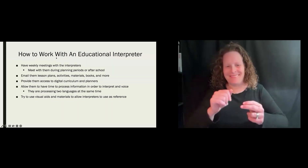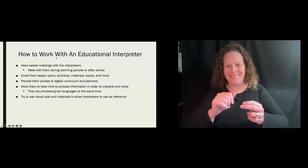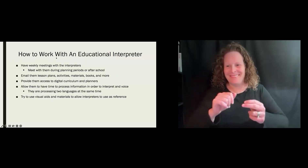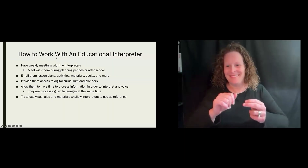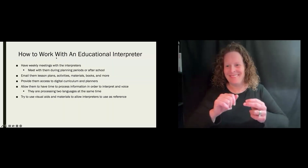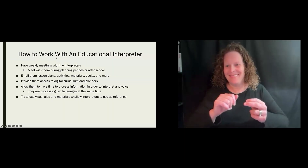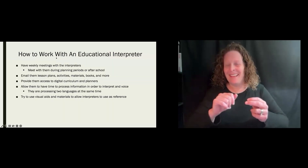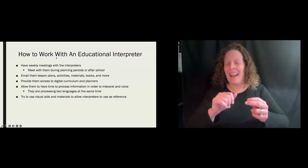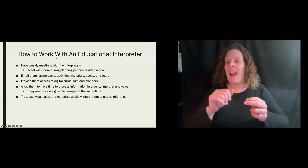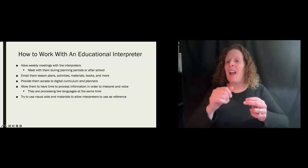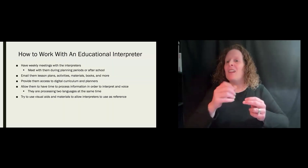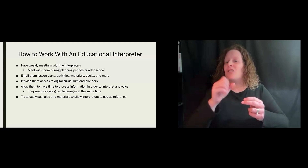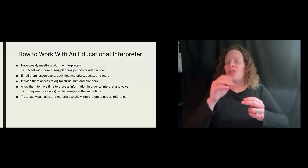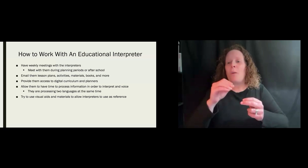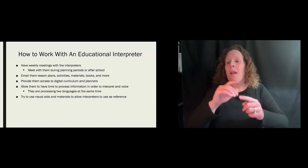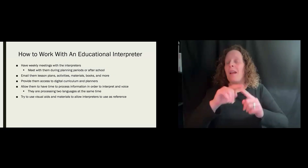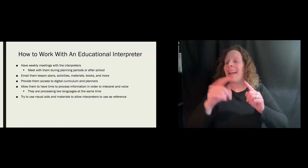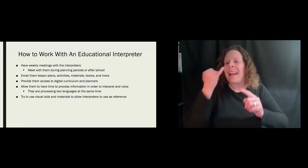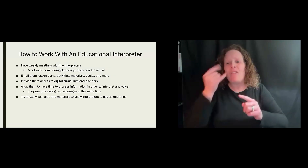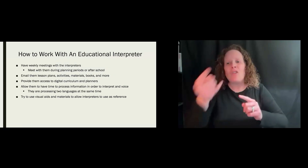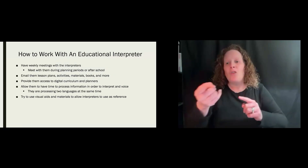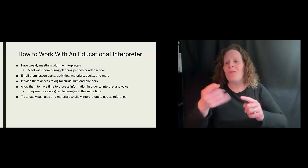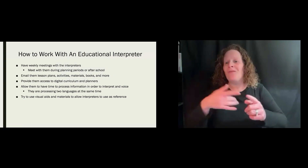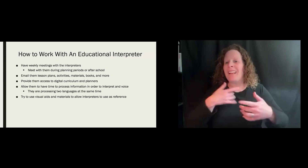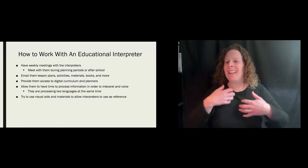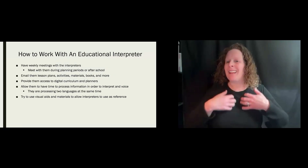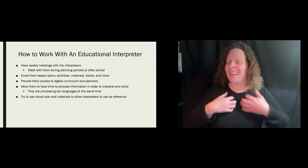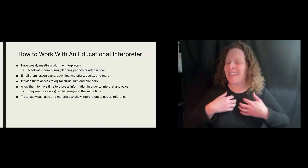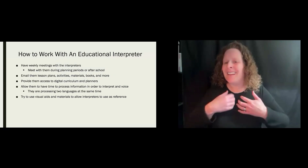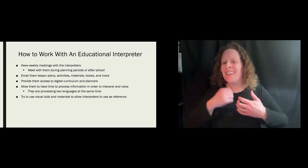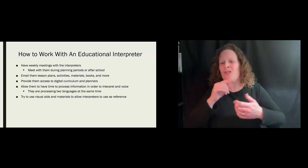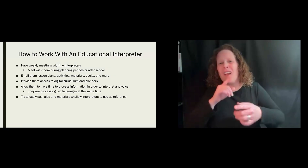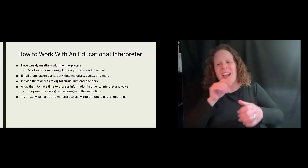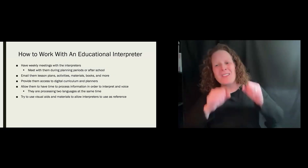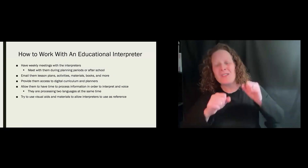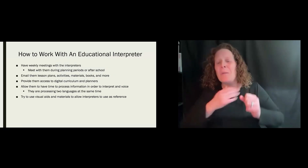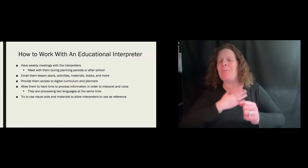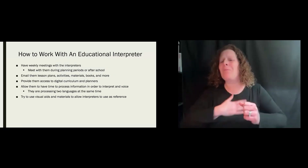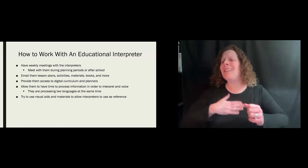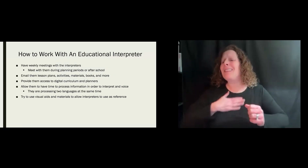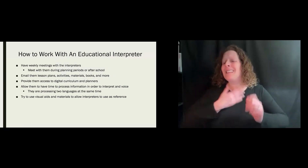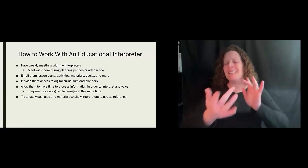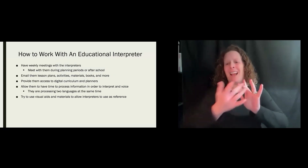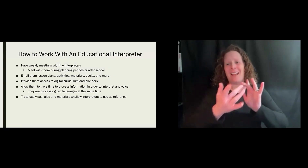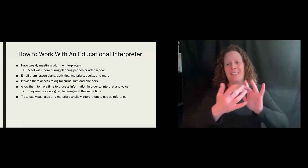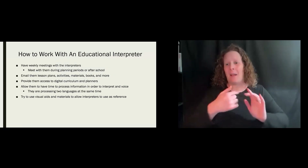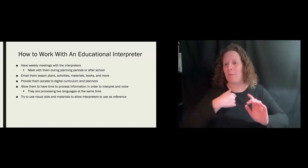posted the link. So if you feel a little anxious